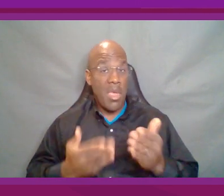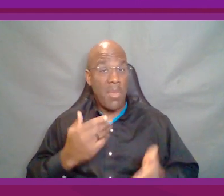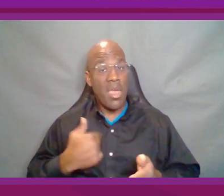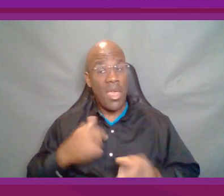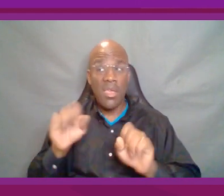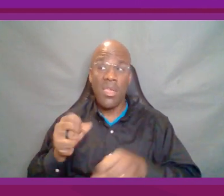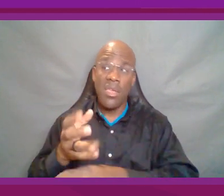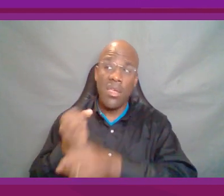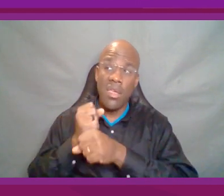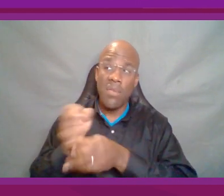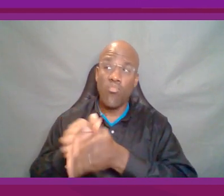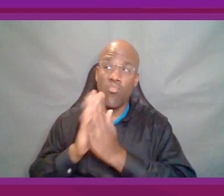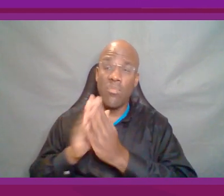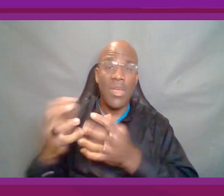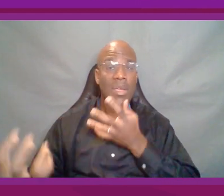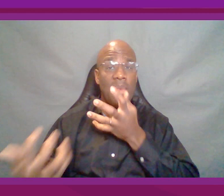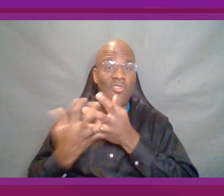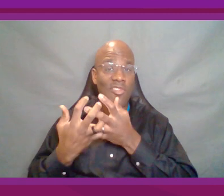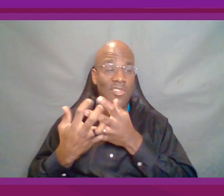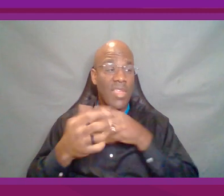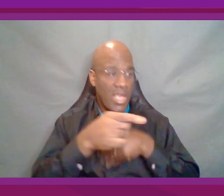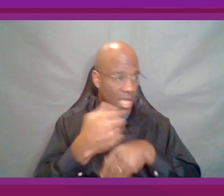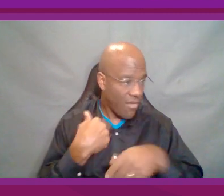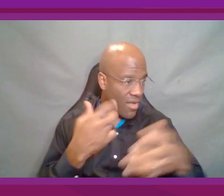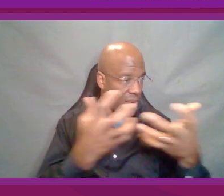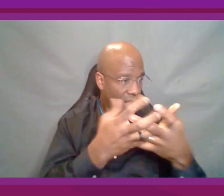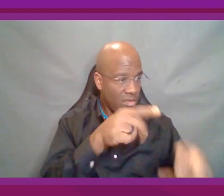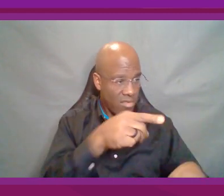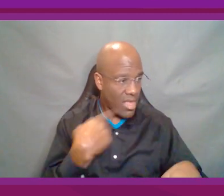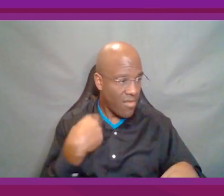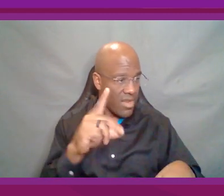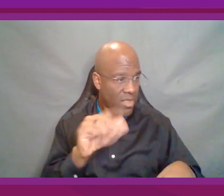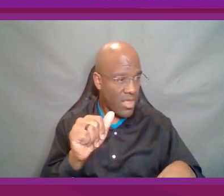because I myself - and we'll talk about this a little bit more later - stretched myself and